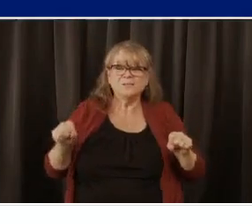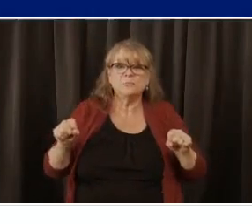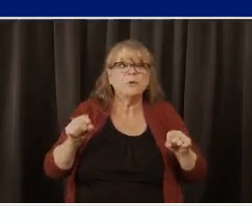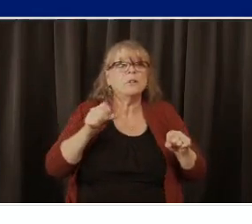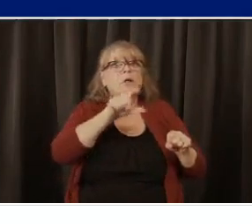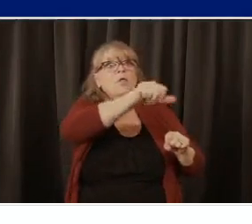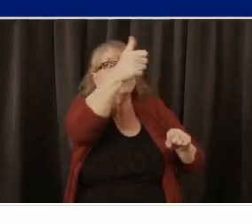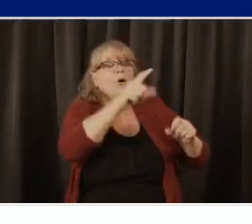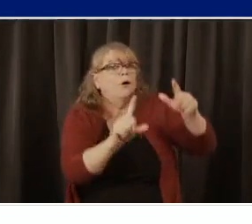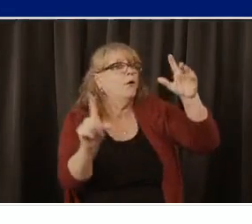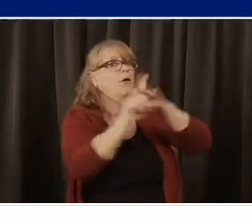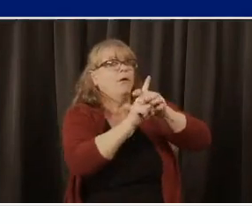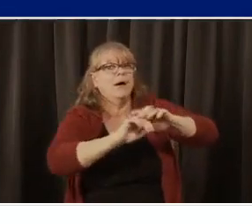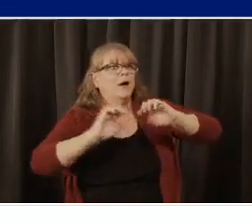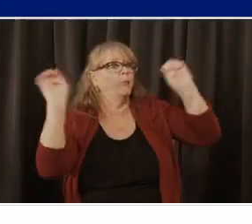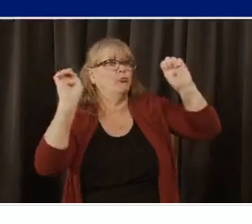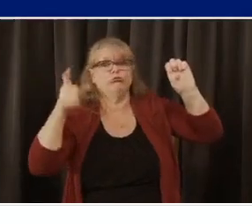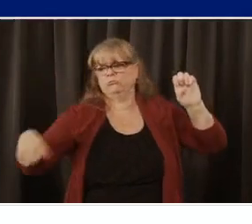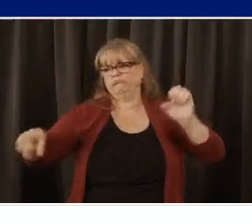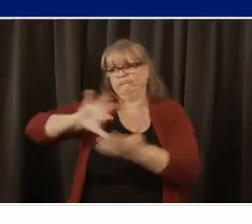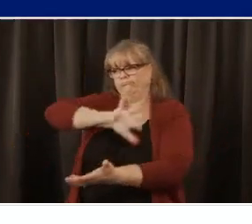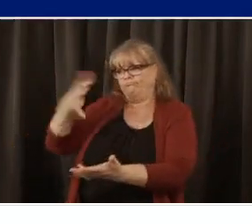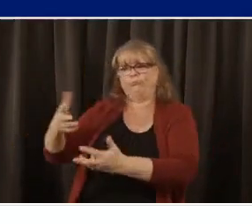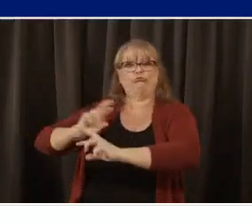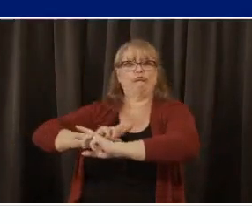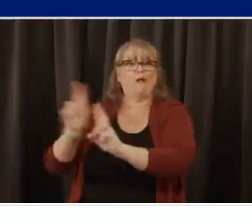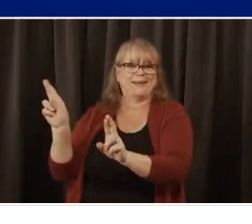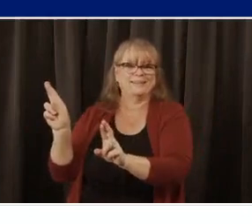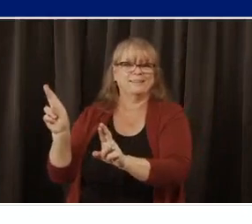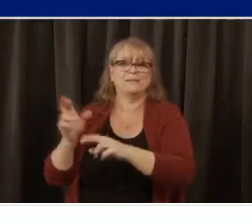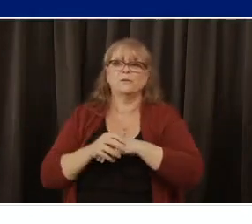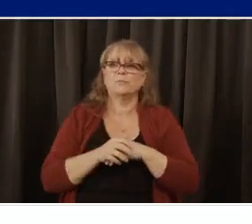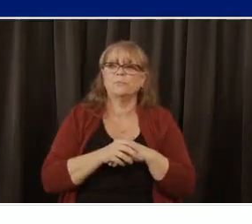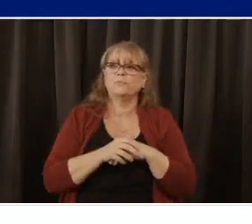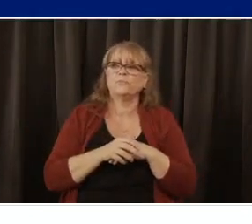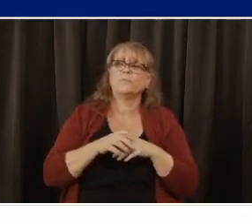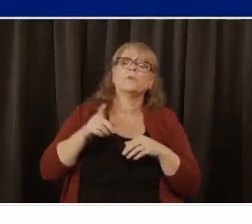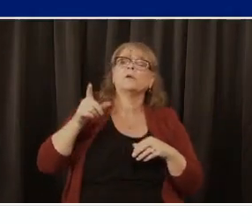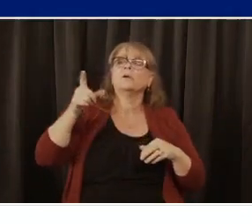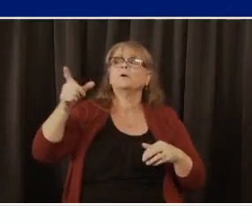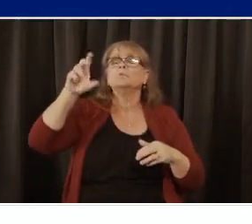we've rapidly scaled up our ability to do free, quick, easy COVID testing in January I announced,